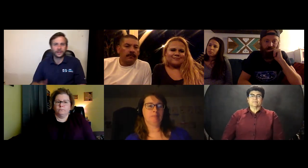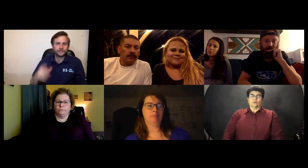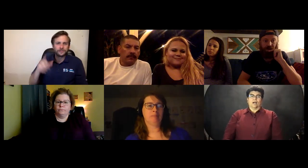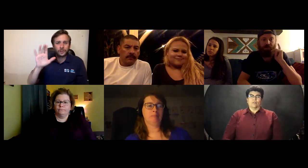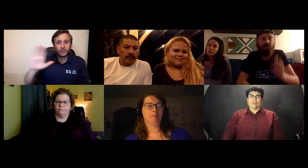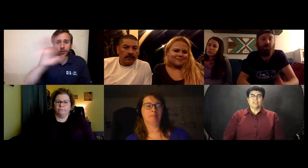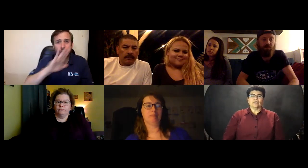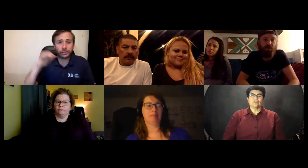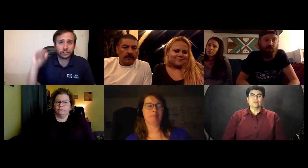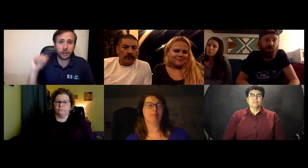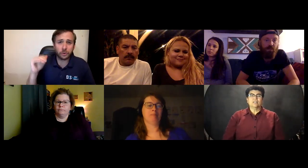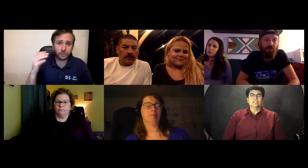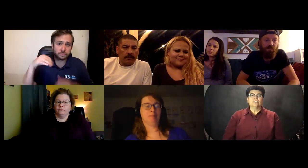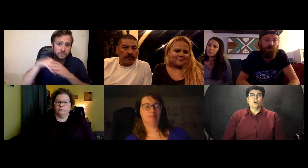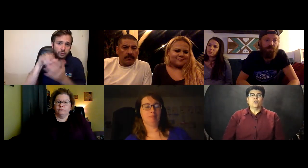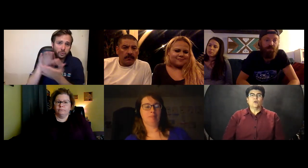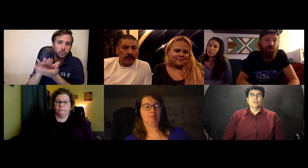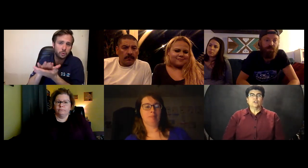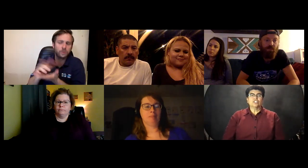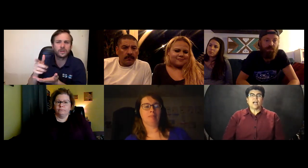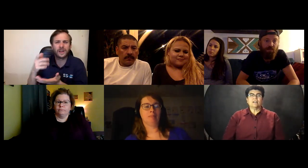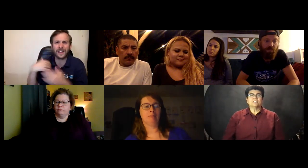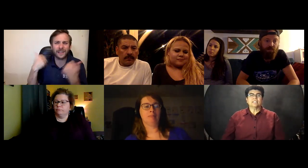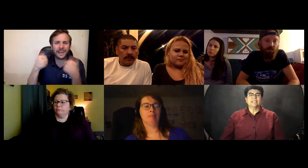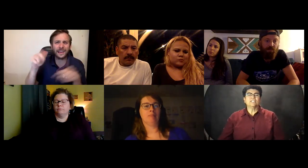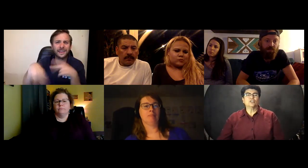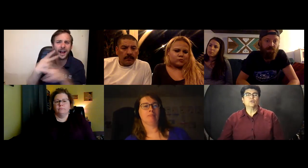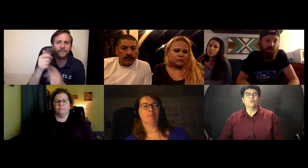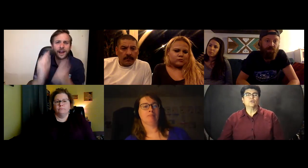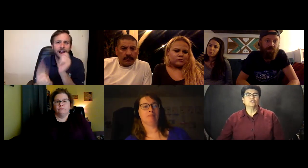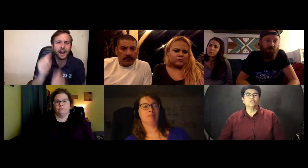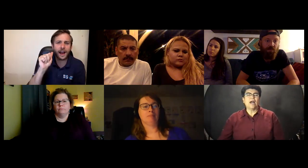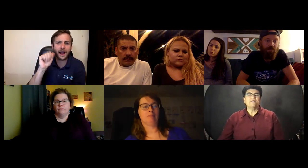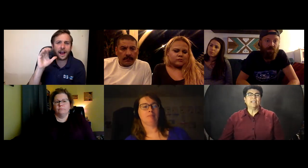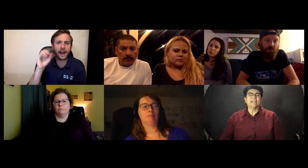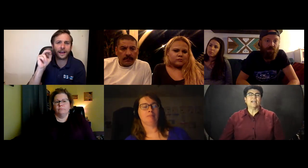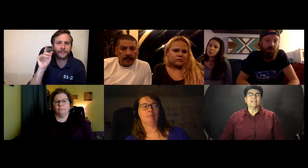wow thank you so your child